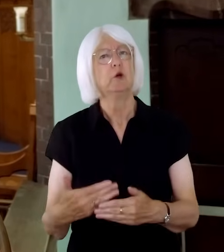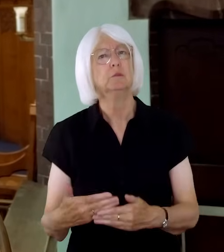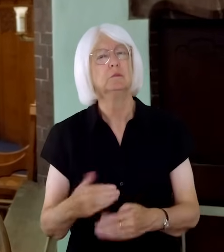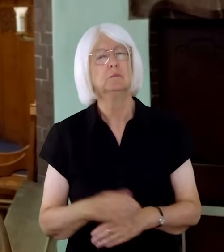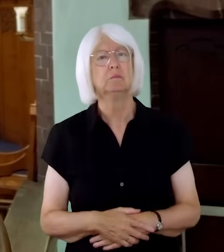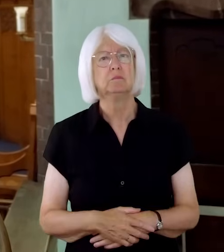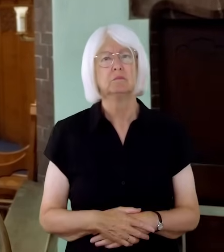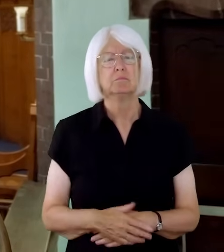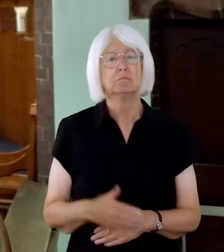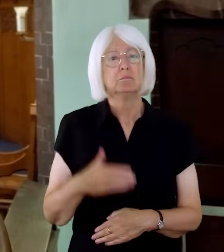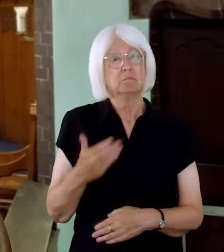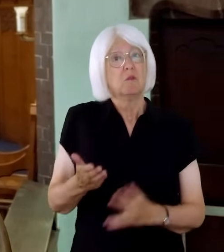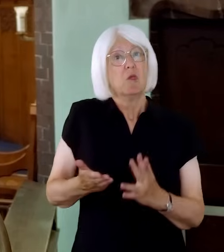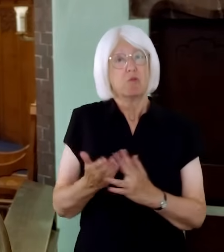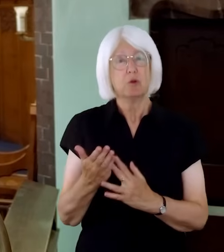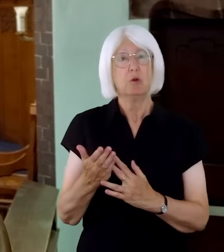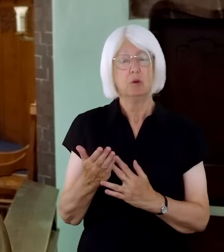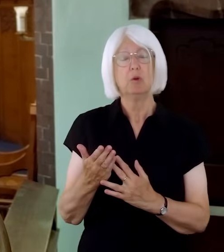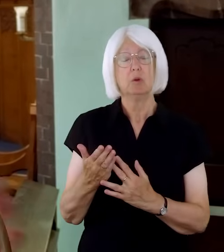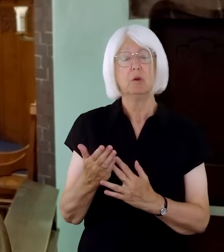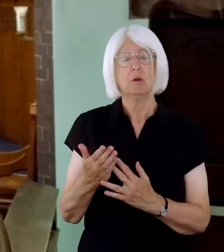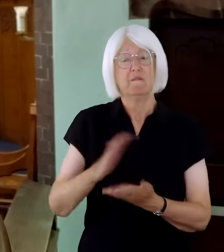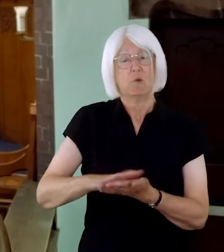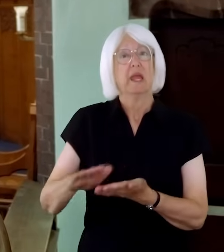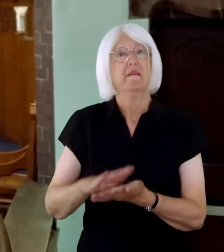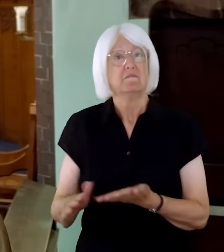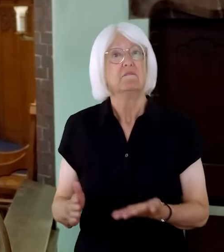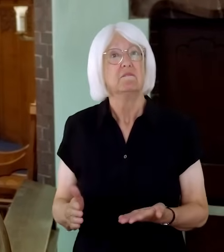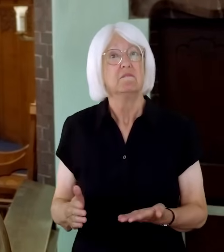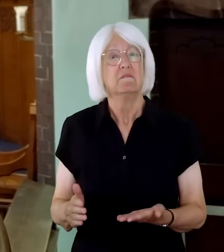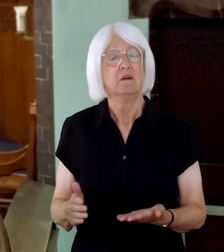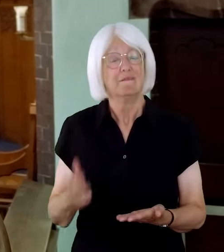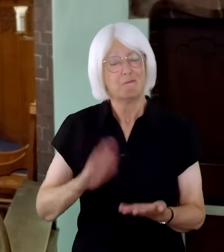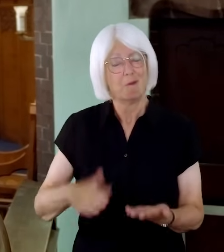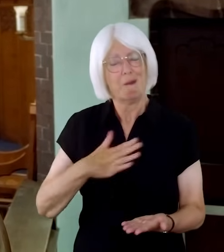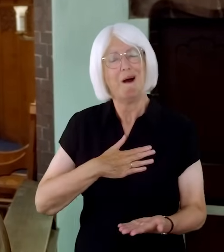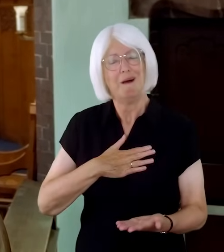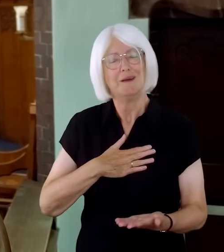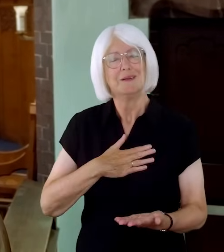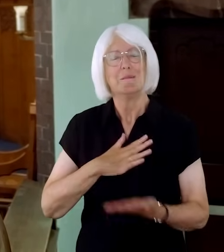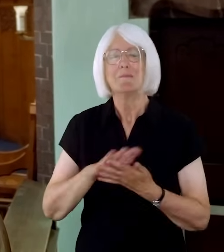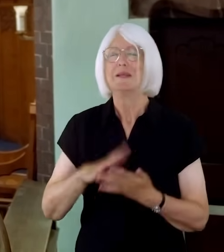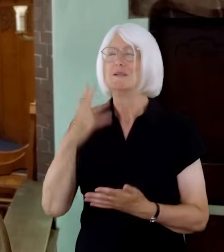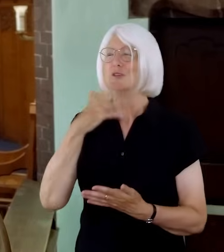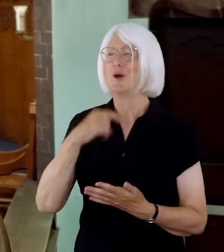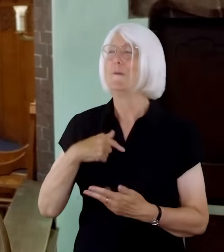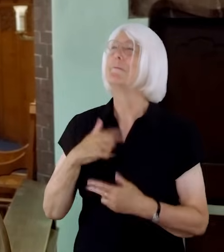Through the act of forgiving, forgiving from the heart, our souls find peace: